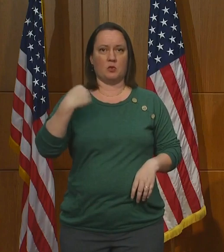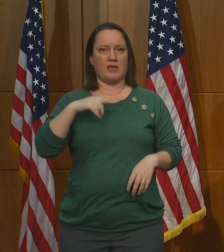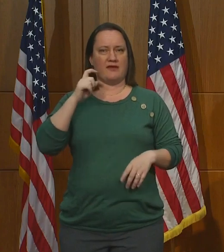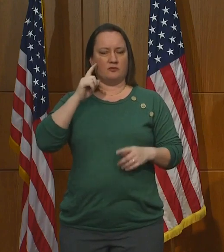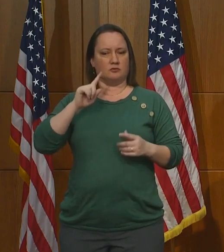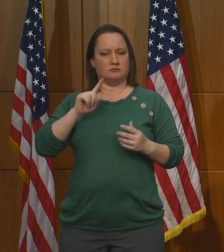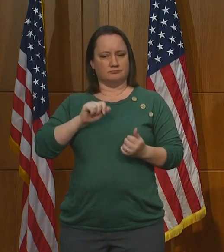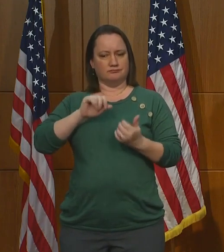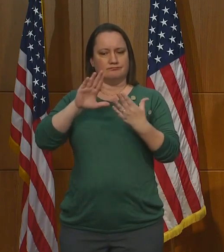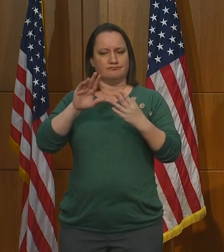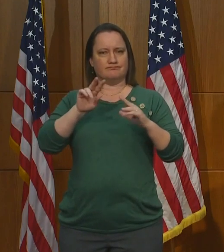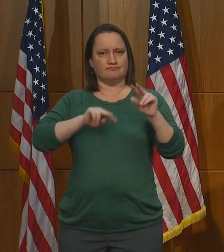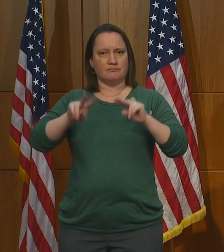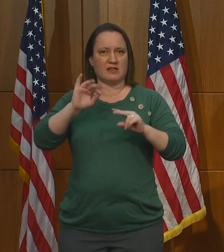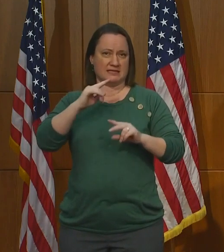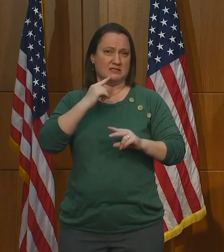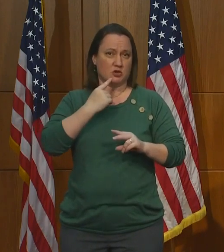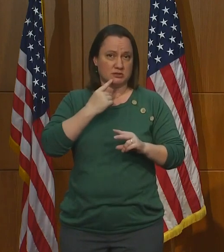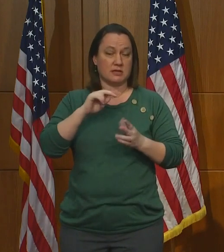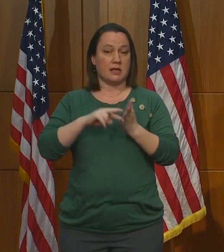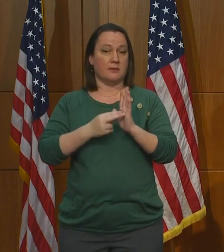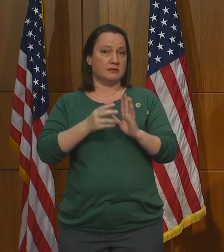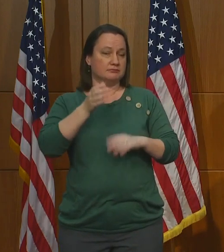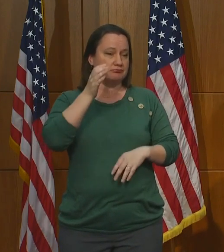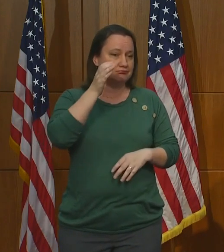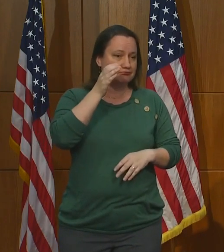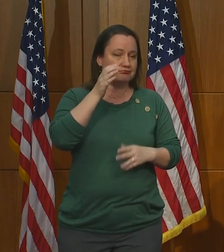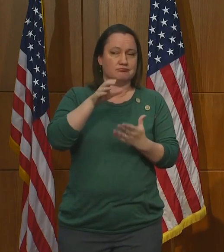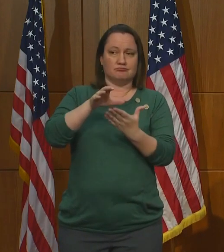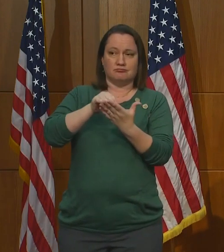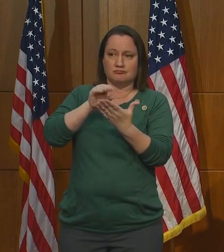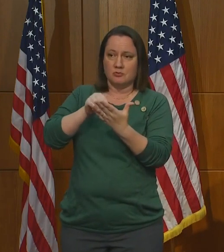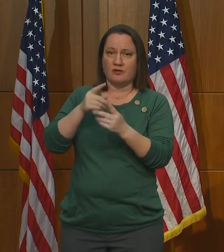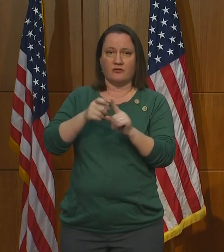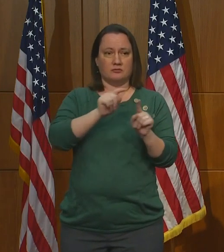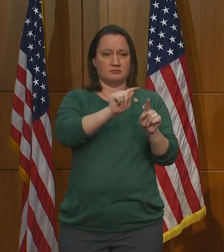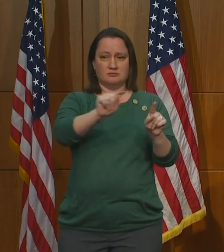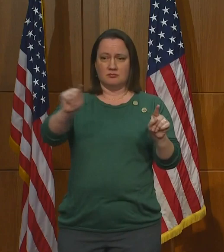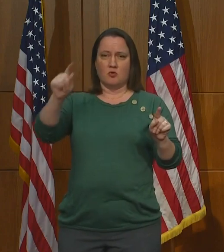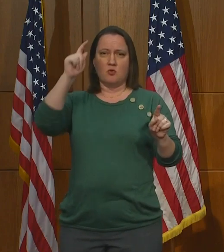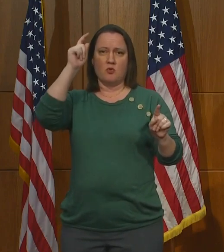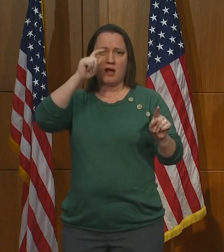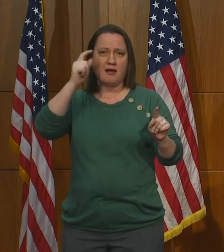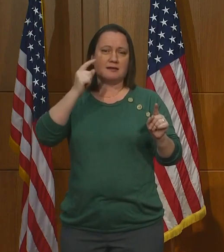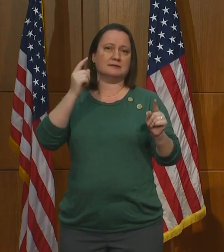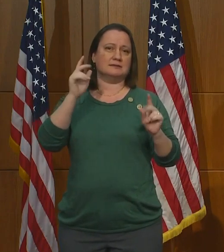HOW WE DO IT. THIS INCLUDES